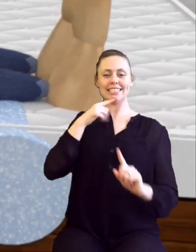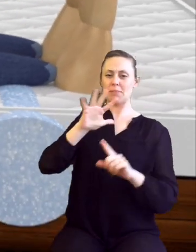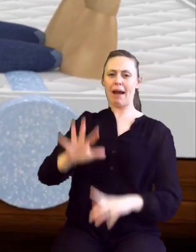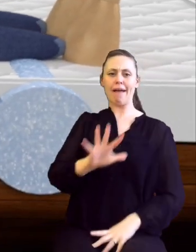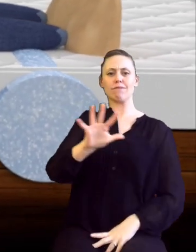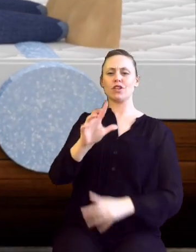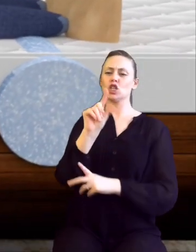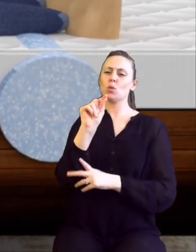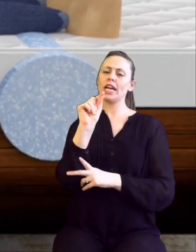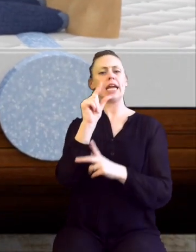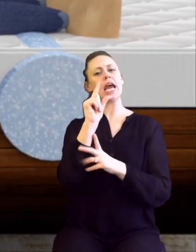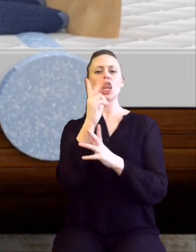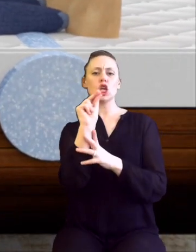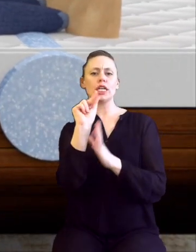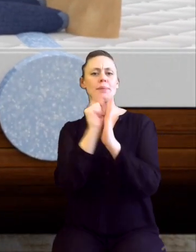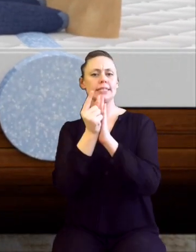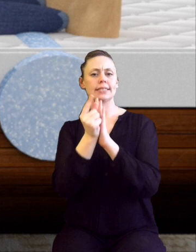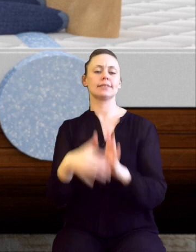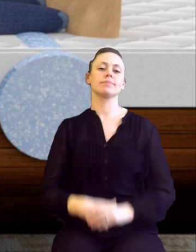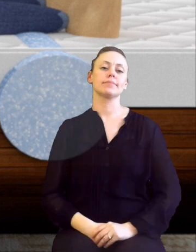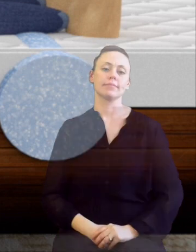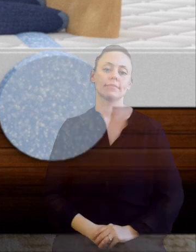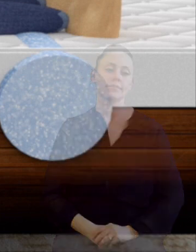about every 20 or 30 minutes.